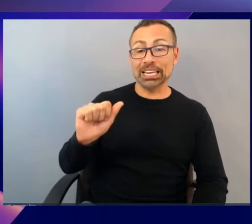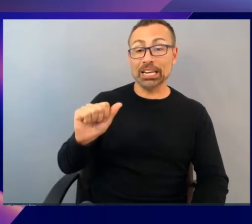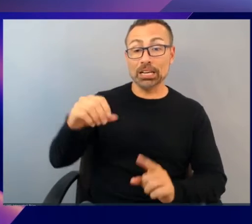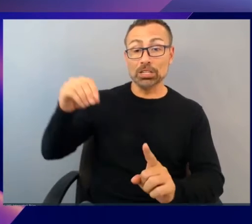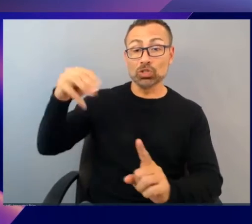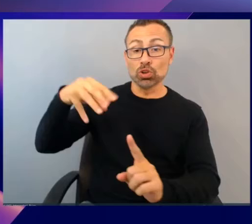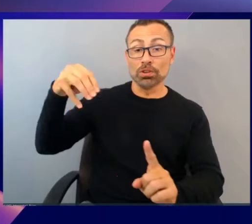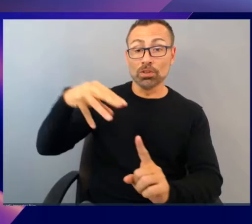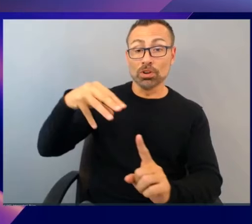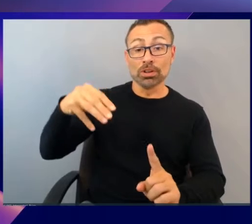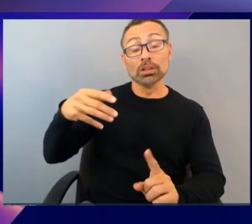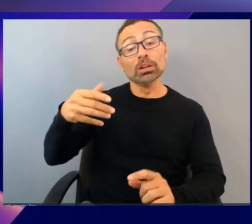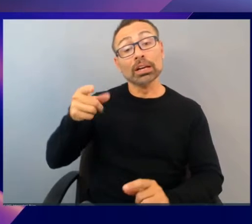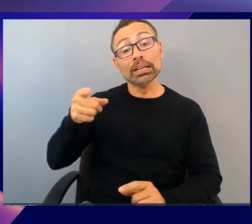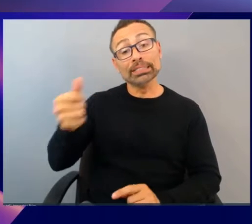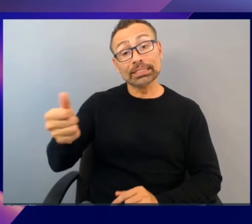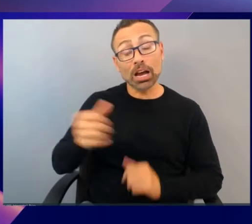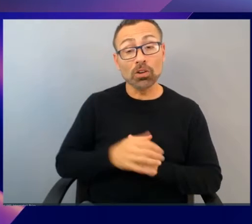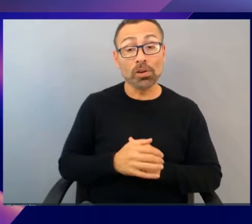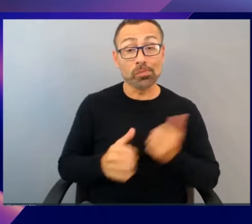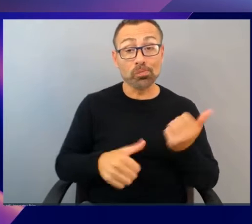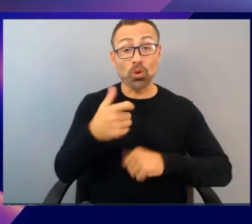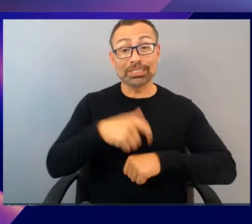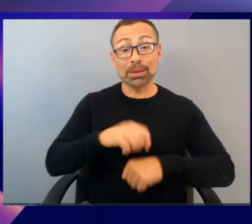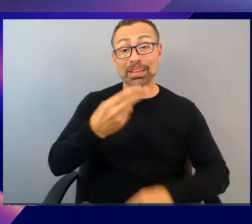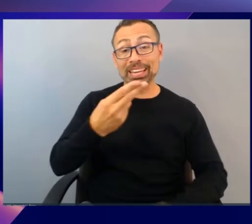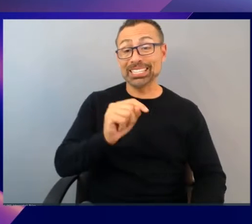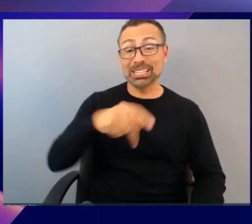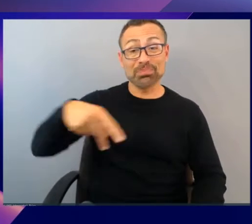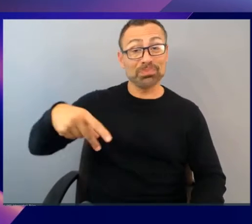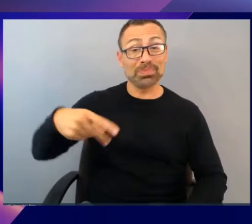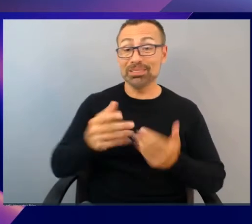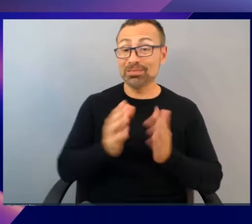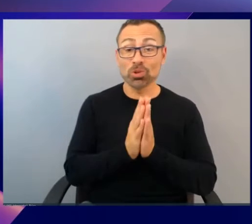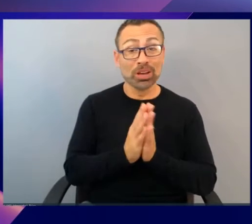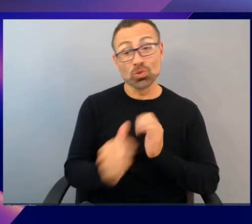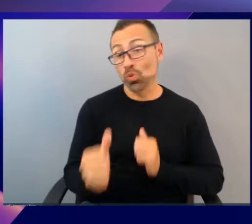HTTP requests won't generally include a request